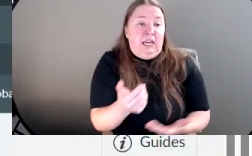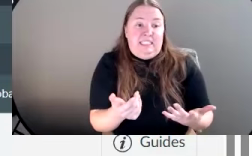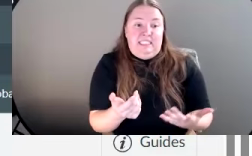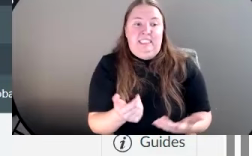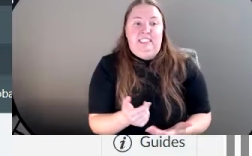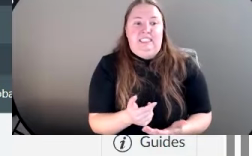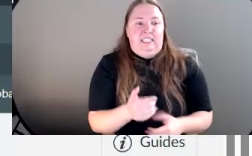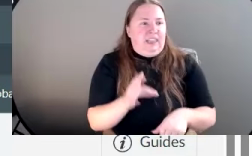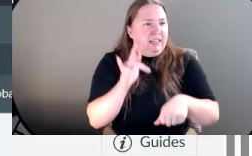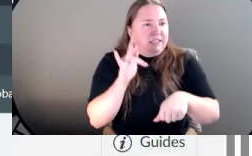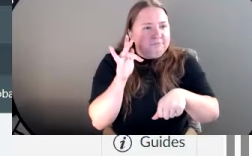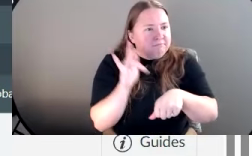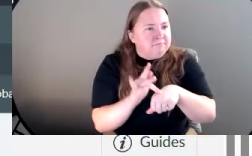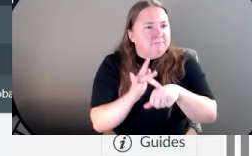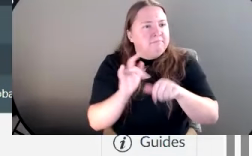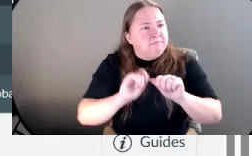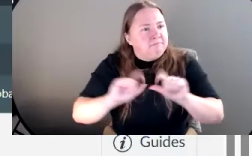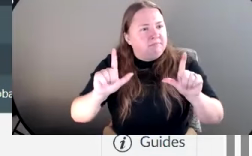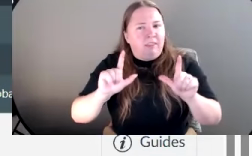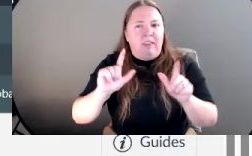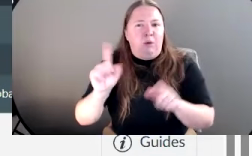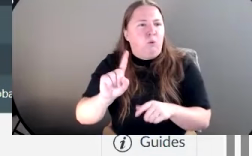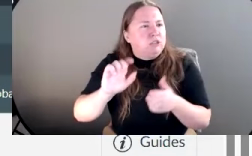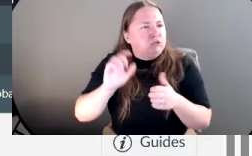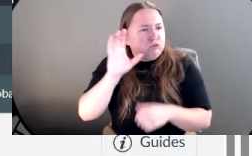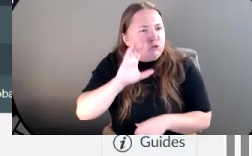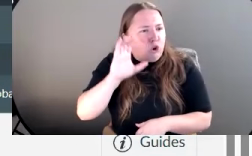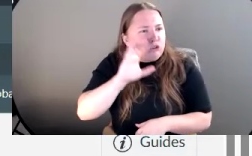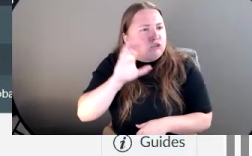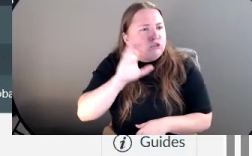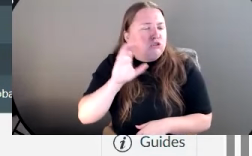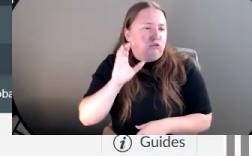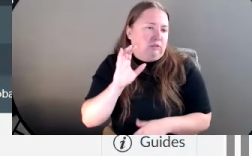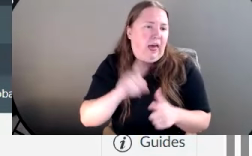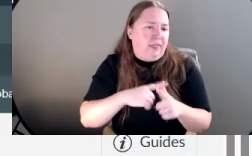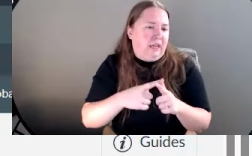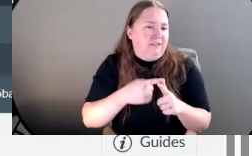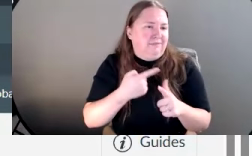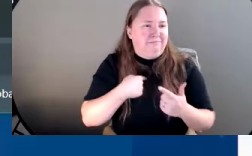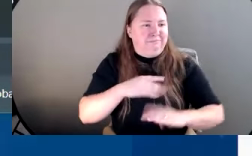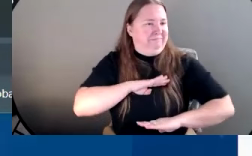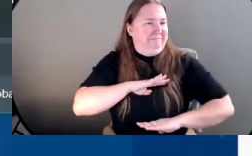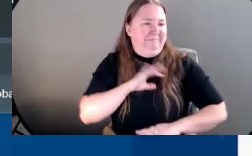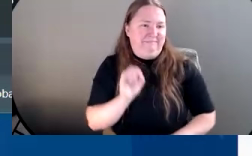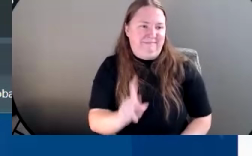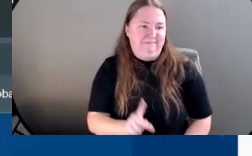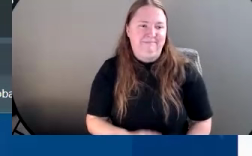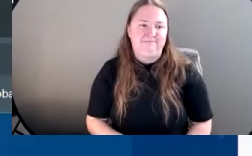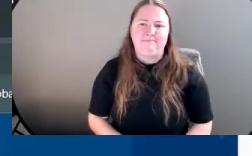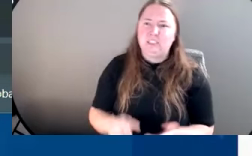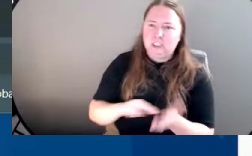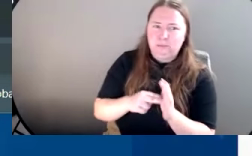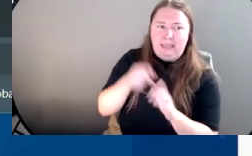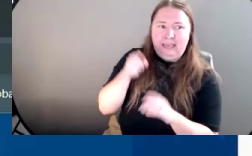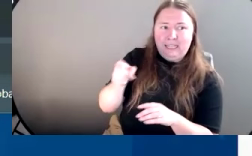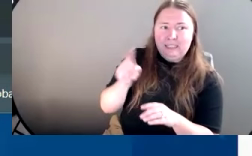and then where to do the search, and then I think I'll be in good shape. Please. And you are talking about this website, the OERI?